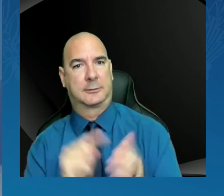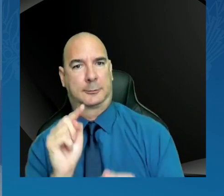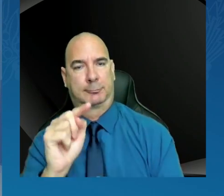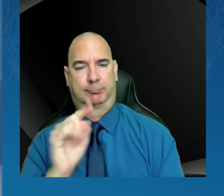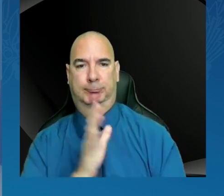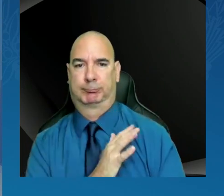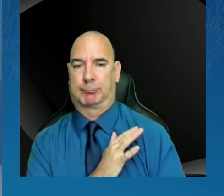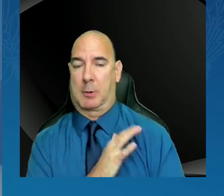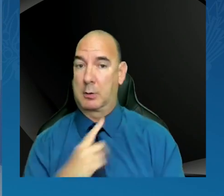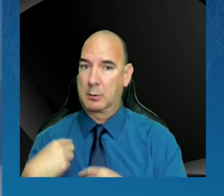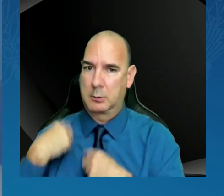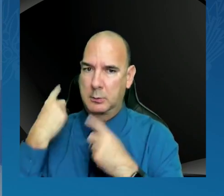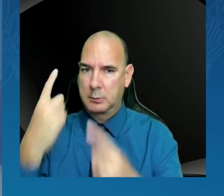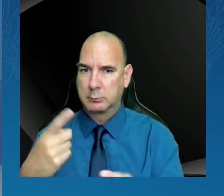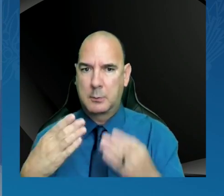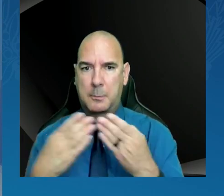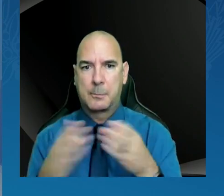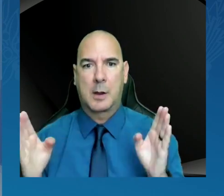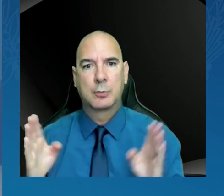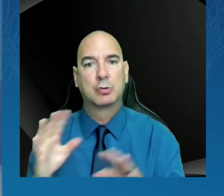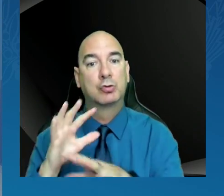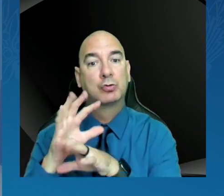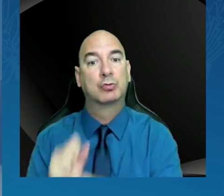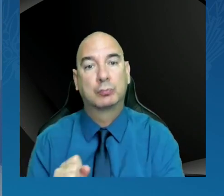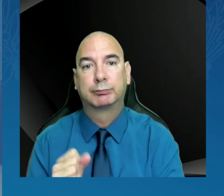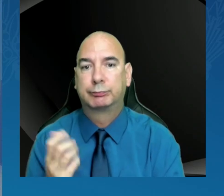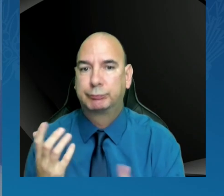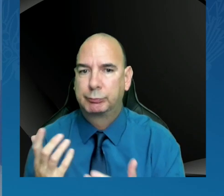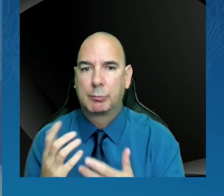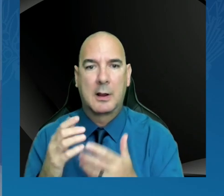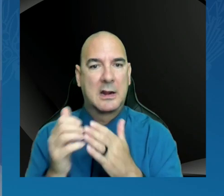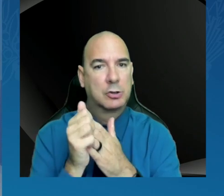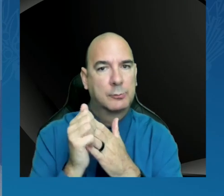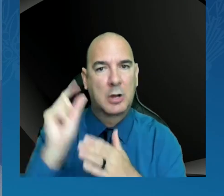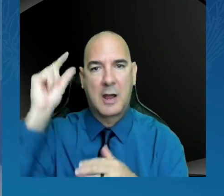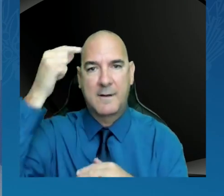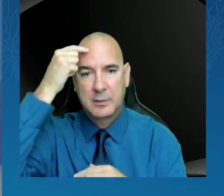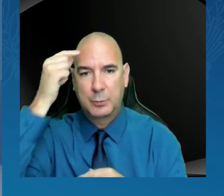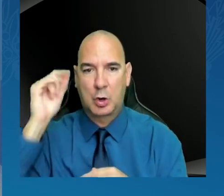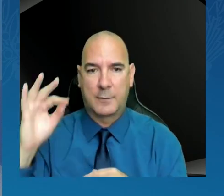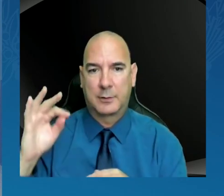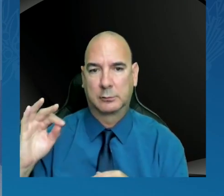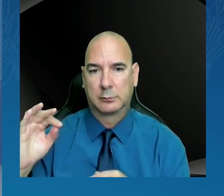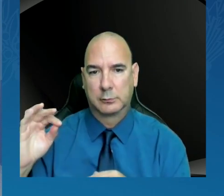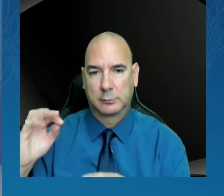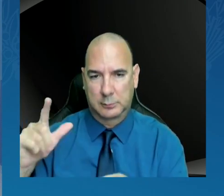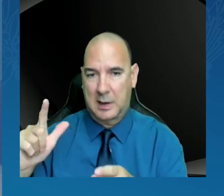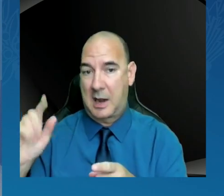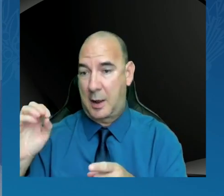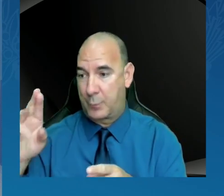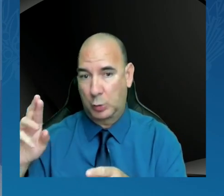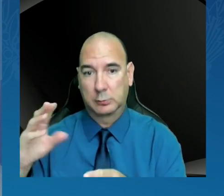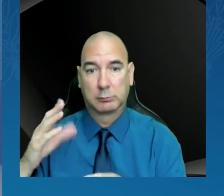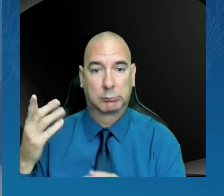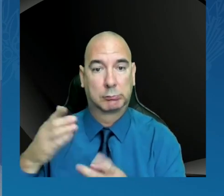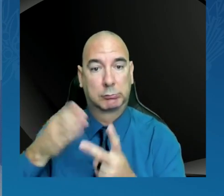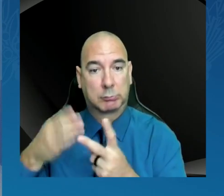and leader, Governor Roy Cooper, along with Governor Tom Wolf, who has done an extraordinary job during difficult times.